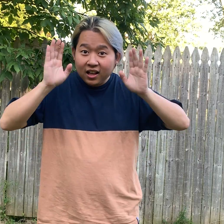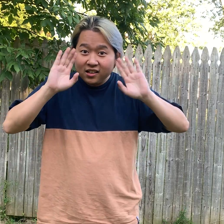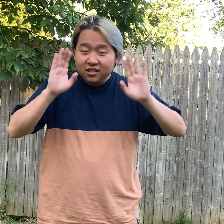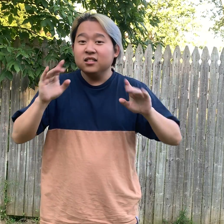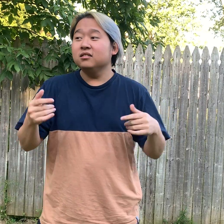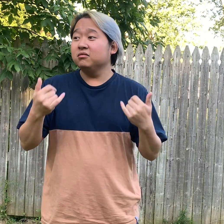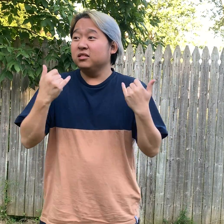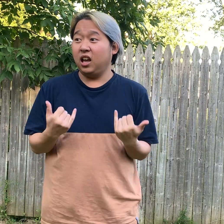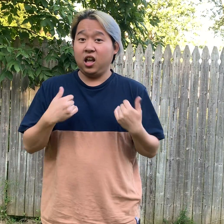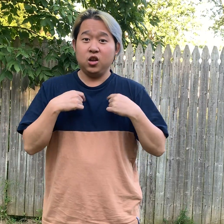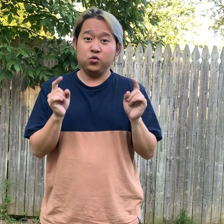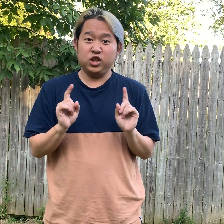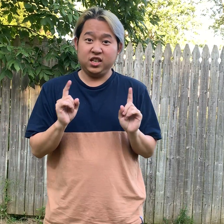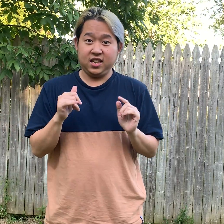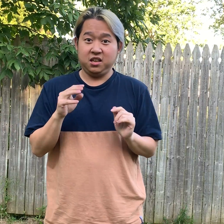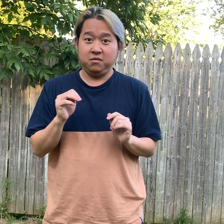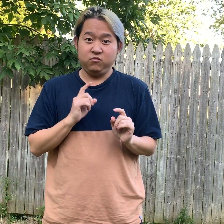Hi! My name is Cristo!